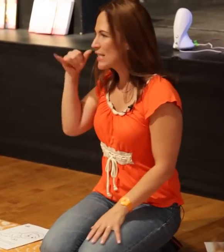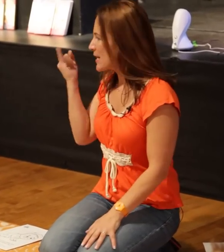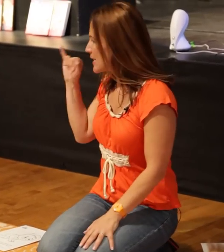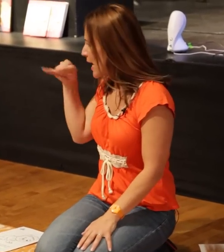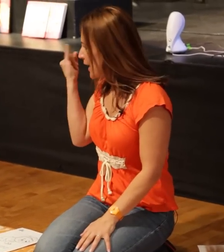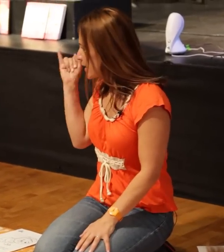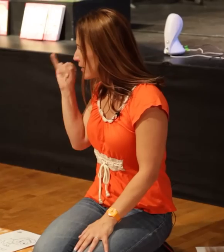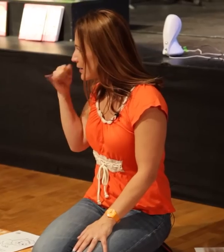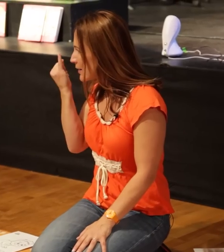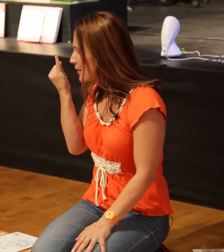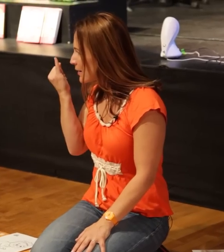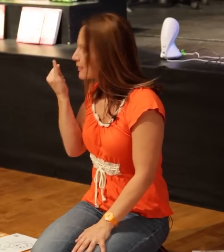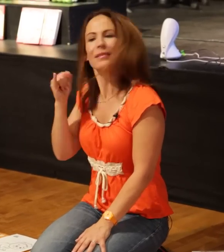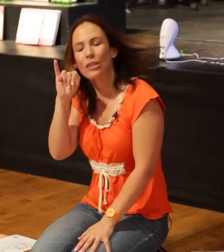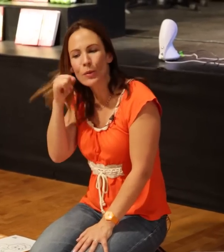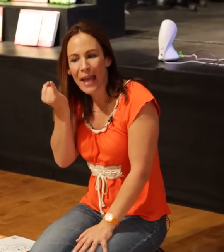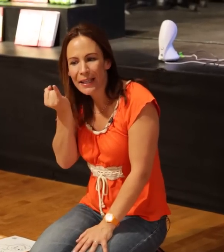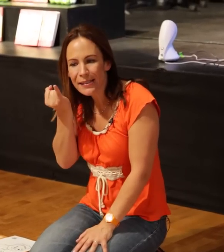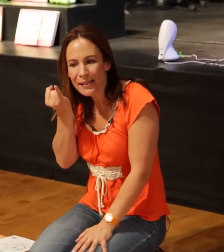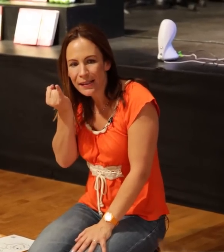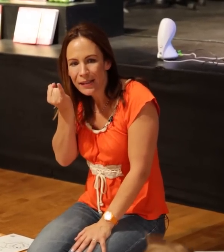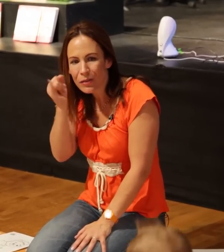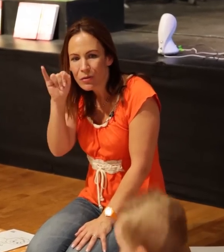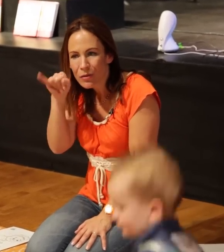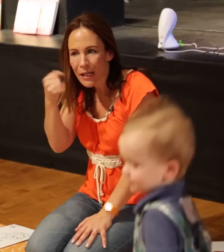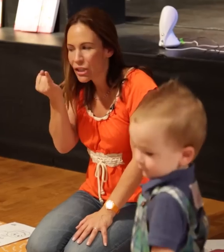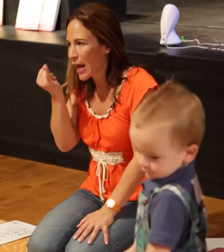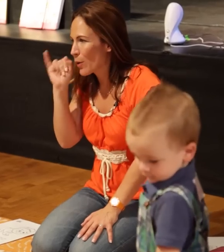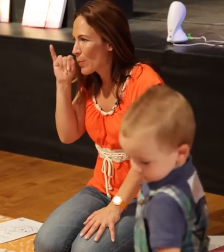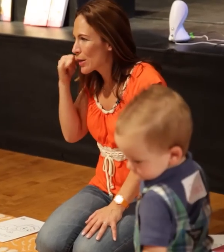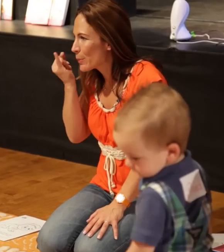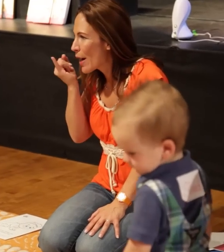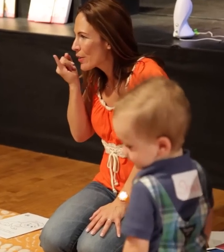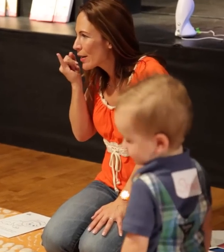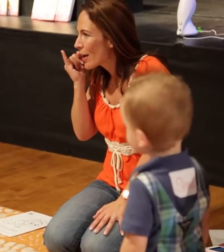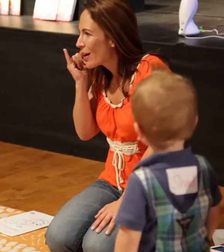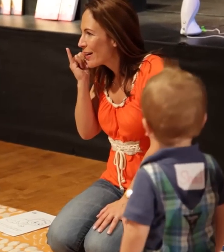What's this sign? Do you know what that is? A "J" right by your mouth.